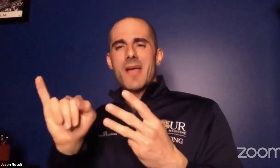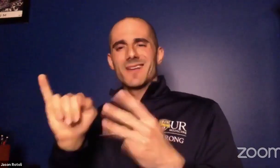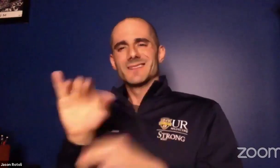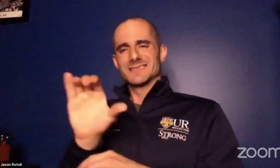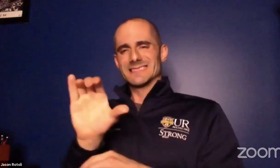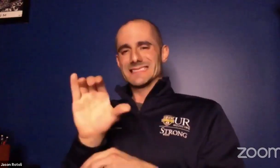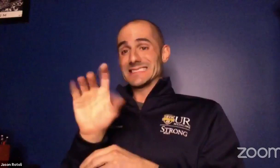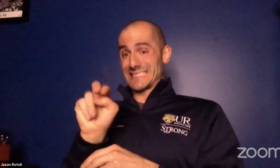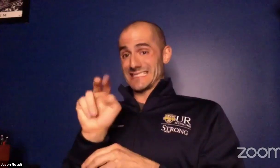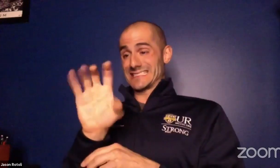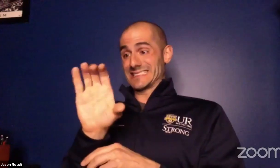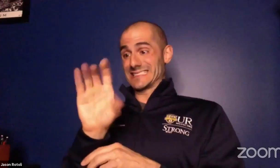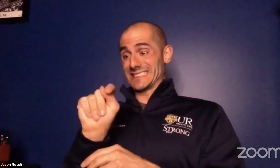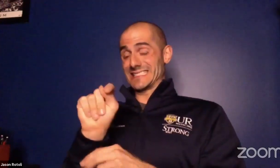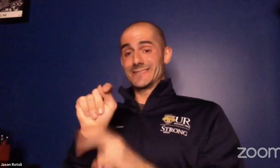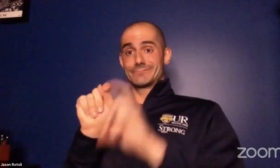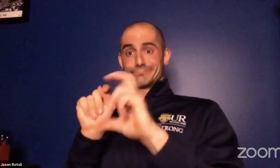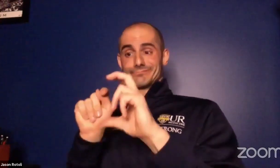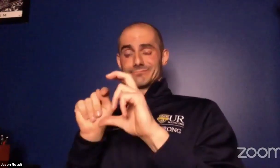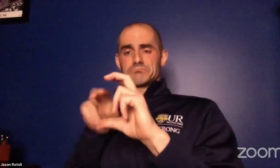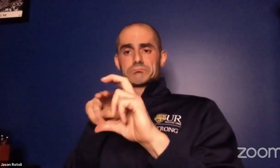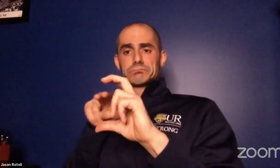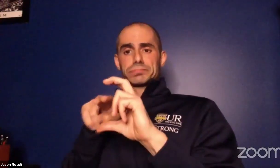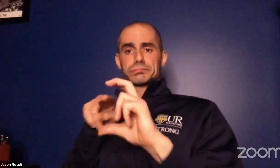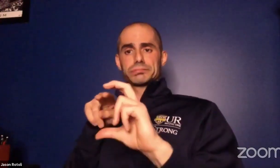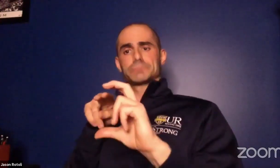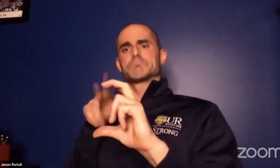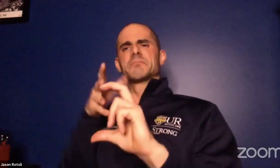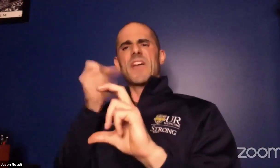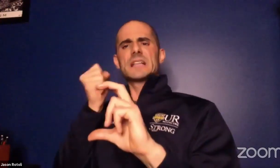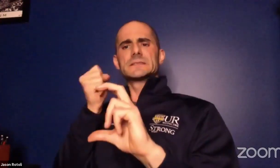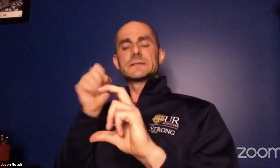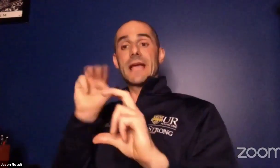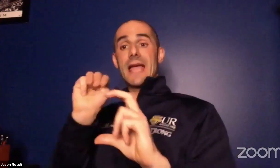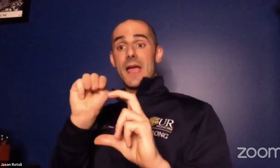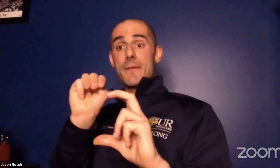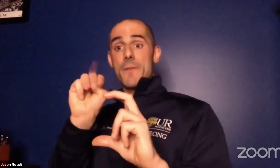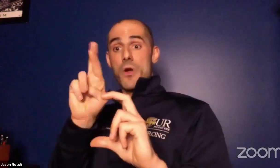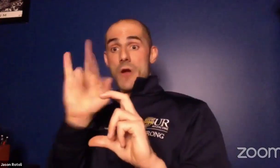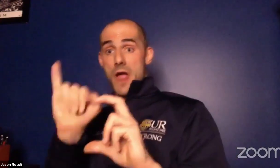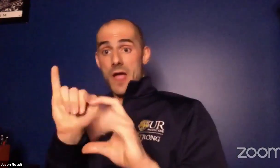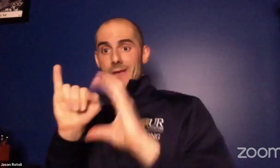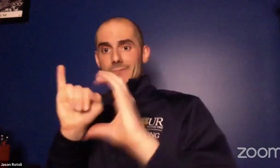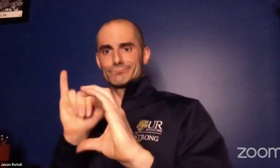And in the emergency room, yes, IV care, fluids, anything else, definitely available in the